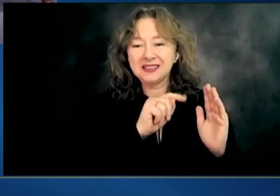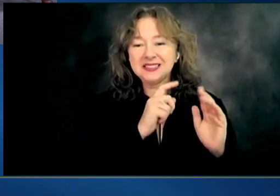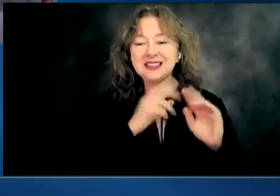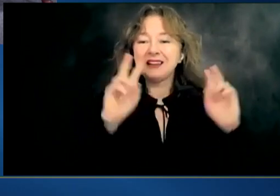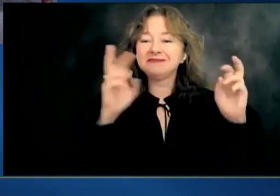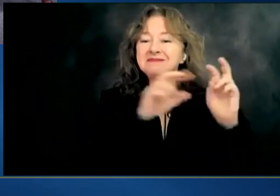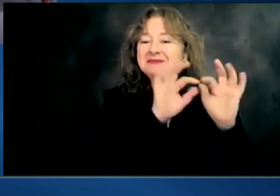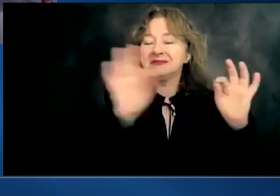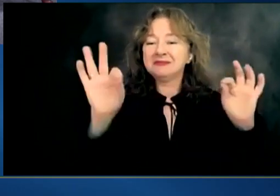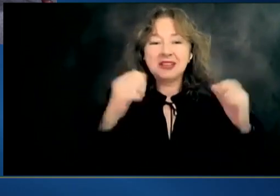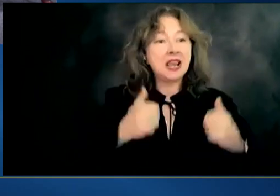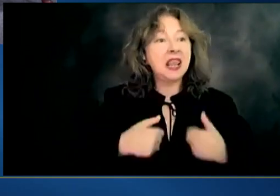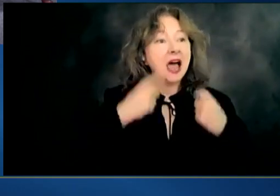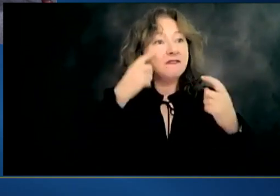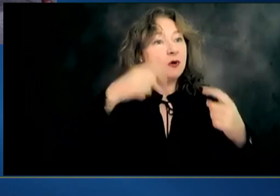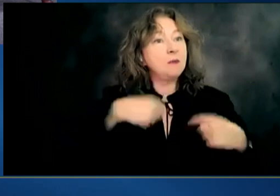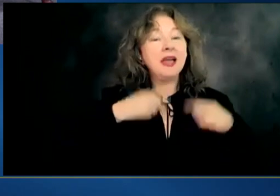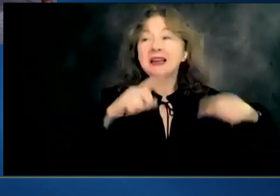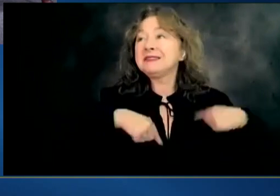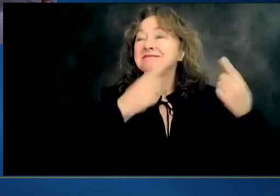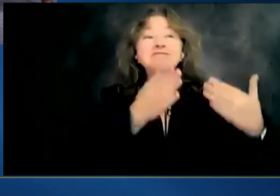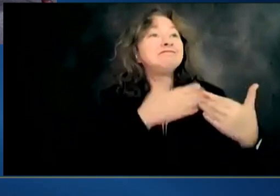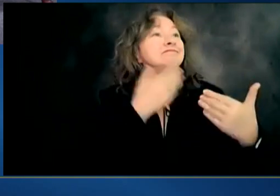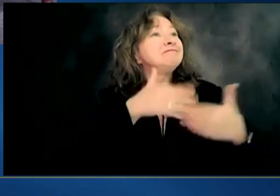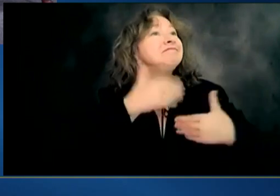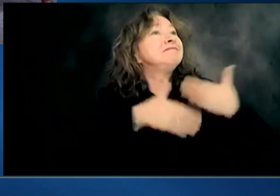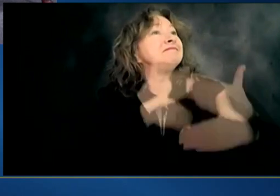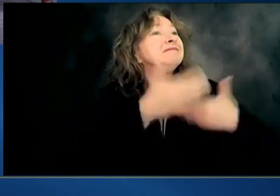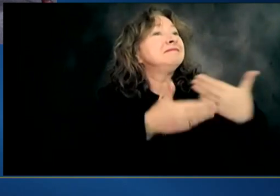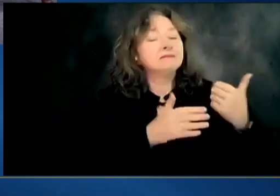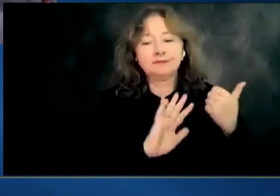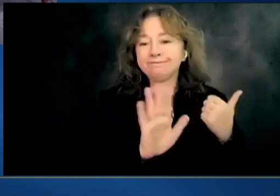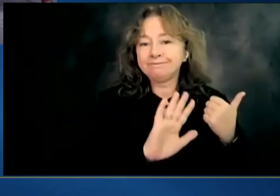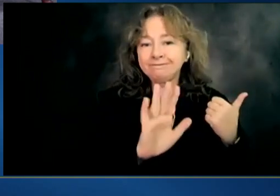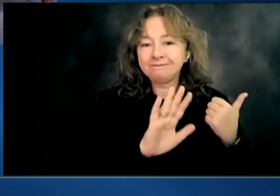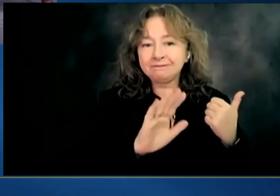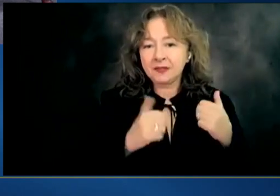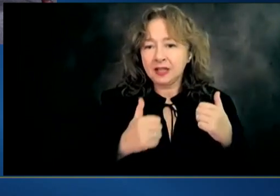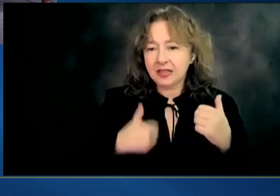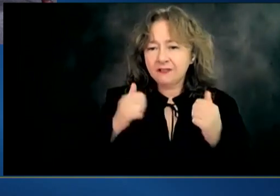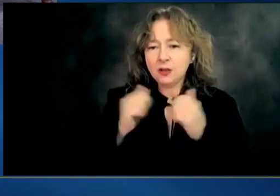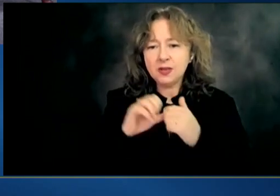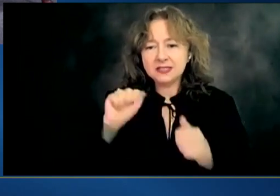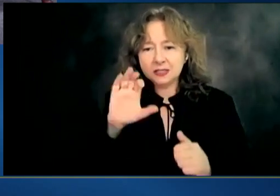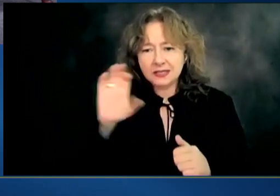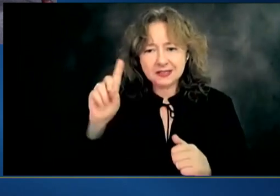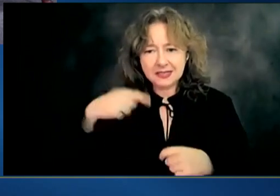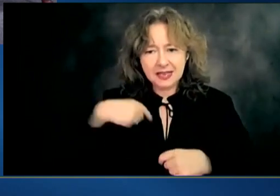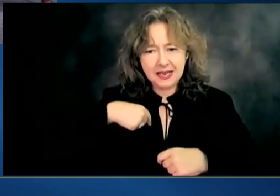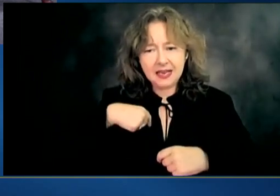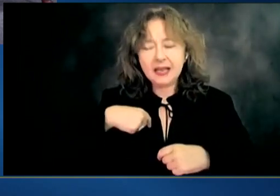stairs." Living with sickle cell disease has been a significant challenge in my life. As